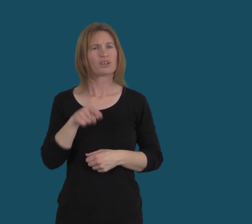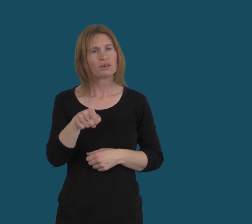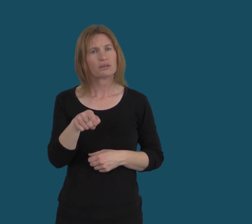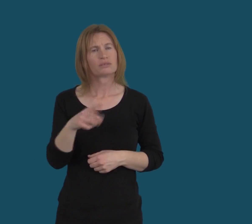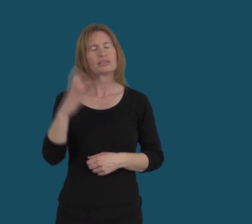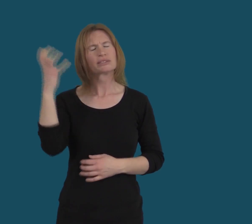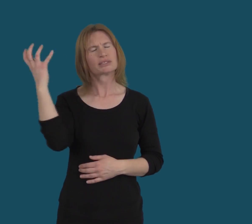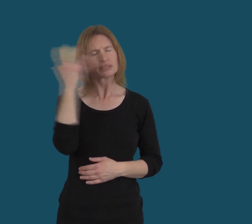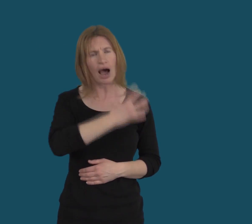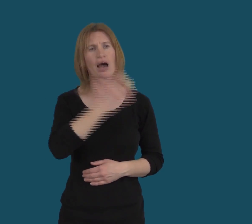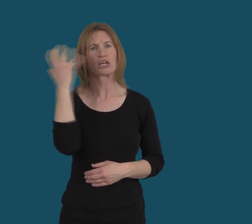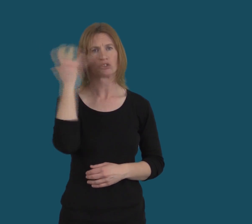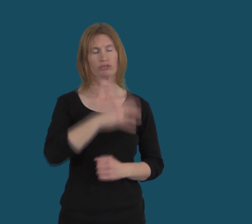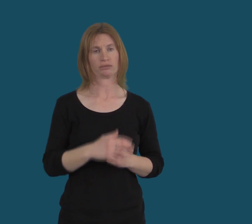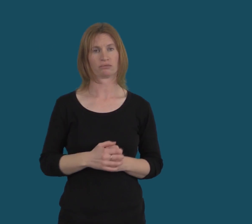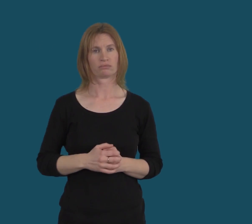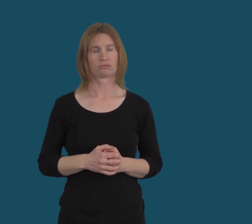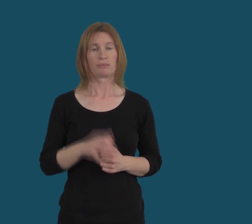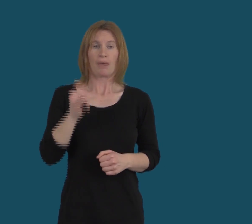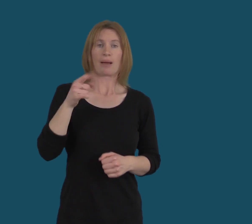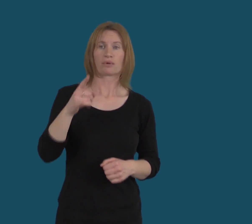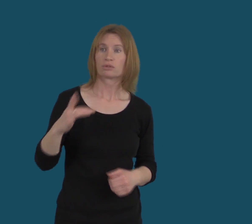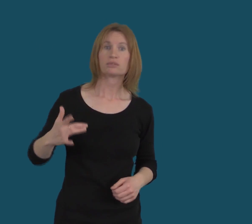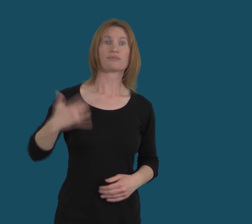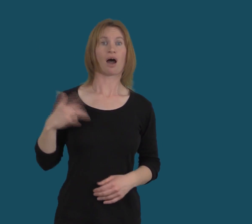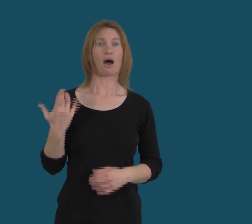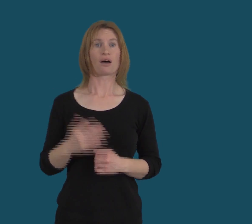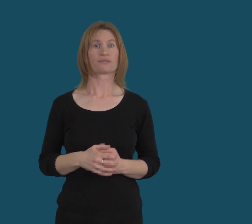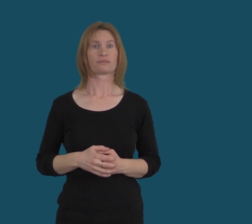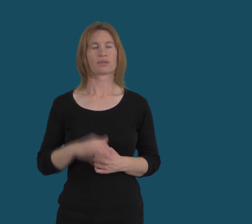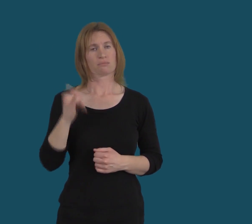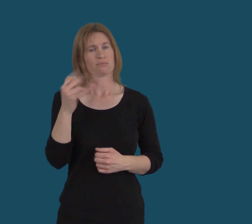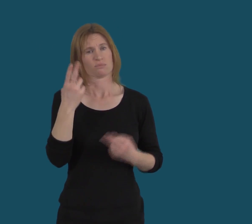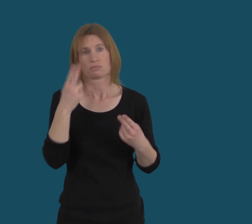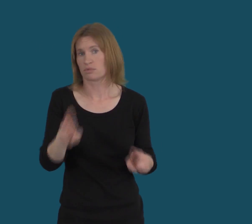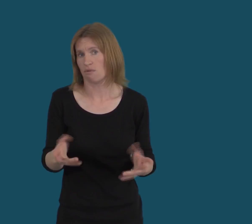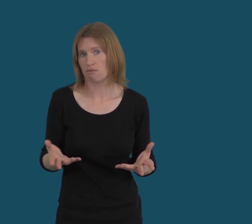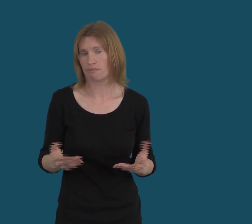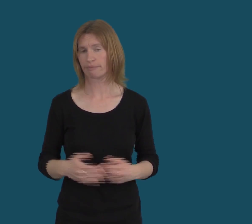This is an extremely dangerous situation and you may not survive.